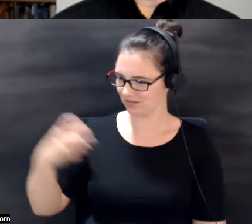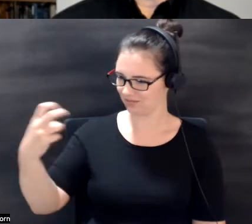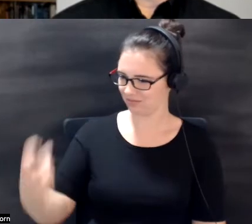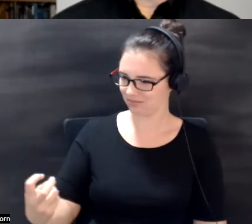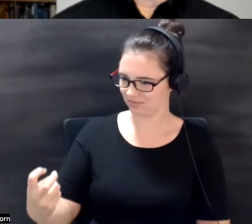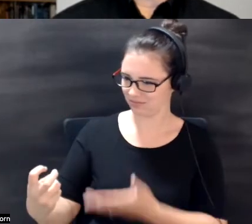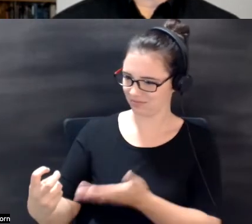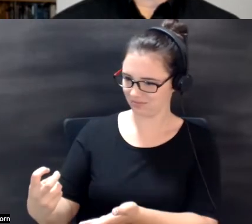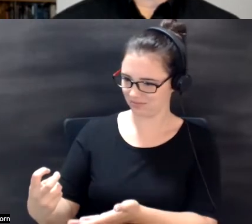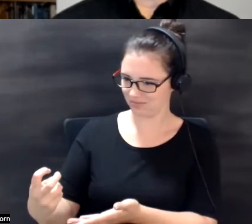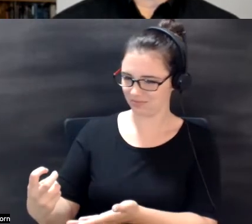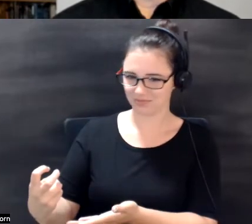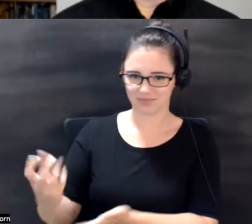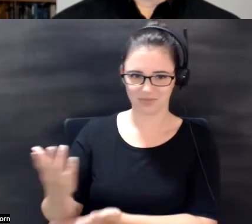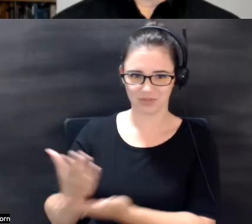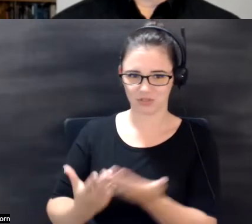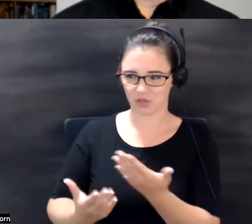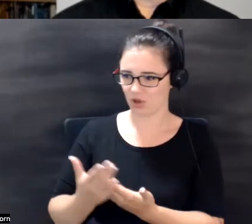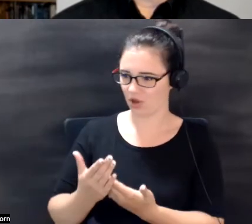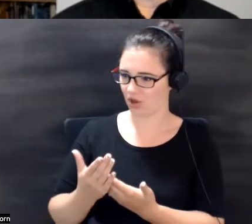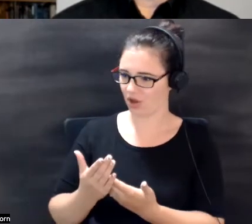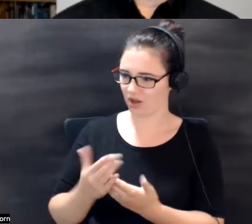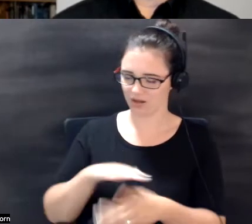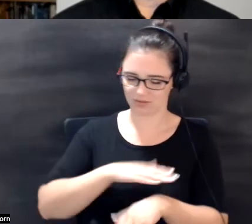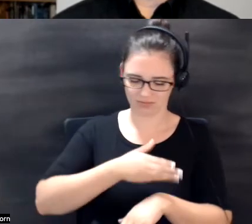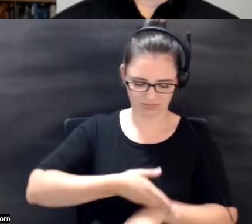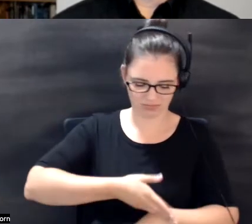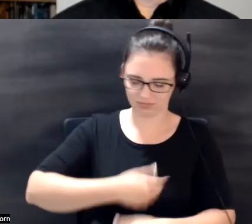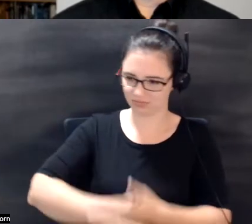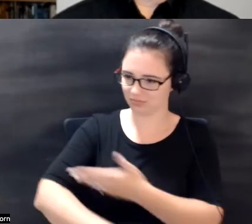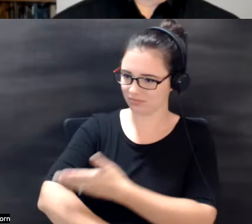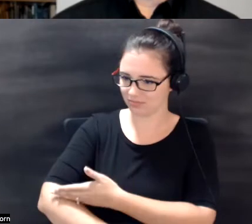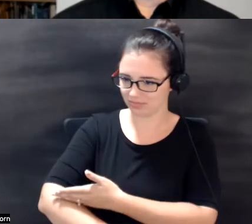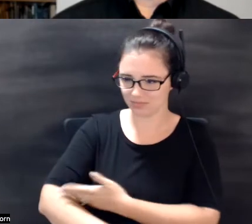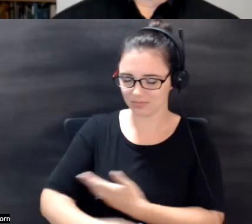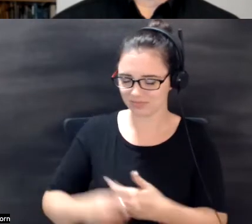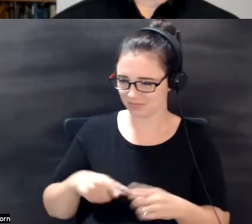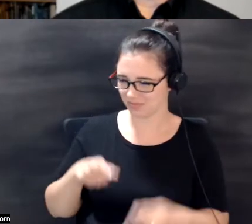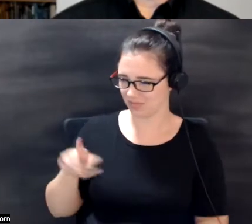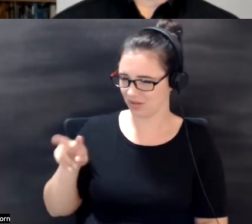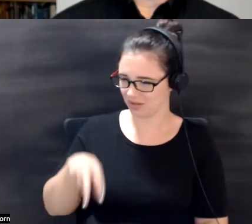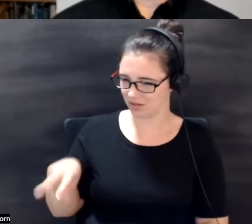his arms like flippers ending at elbows. But the agent on the phone